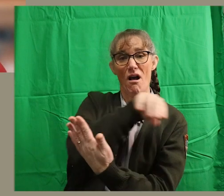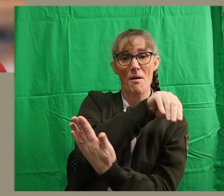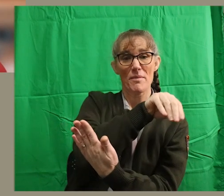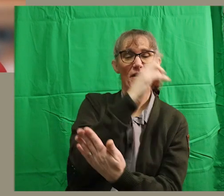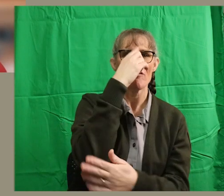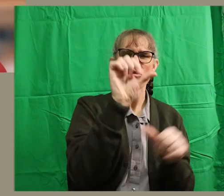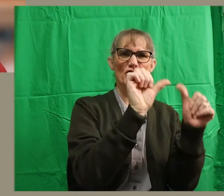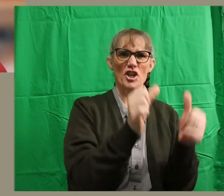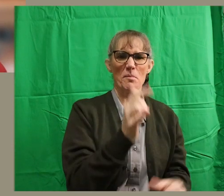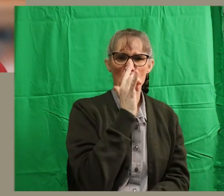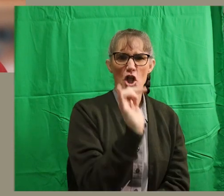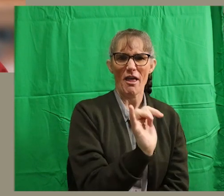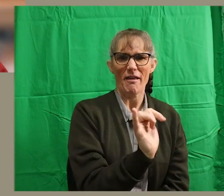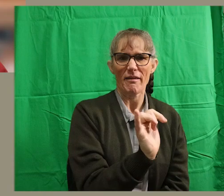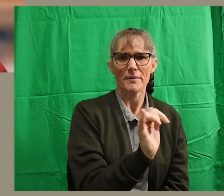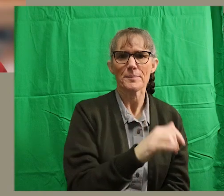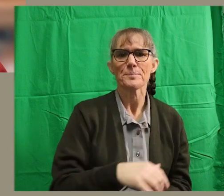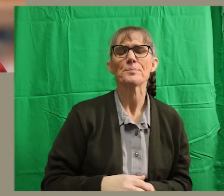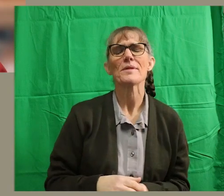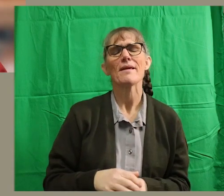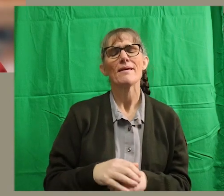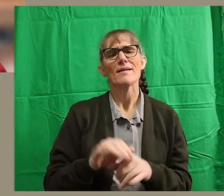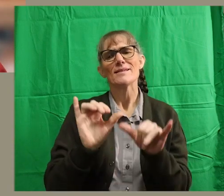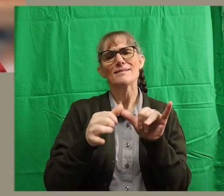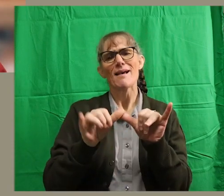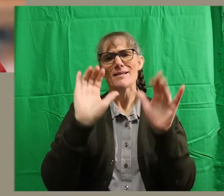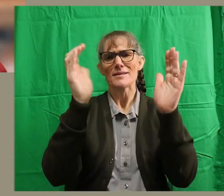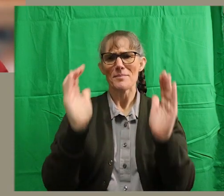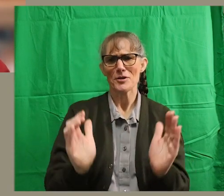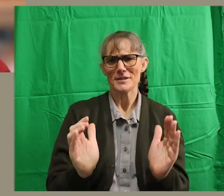previous reconstruction was based on. And then this is just a size comparison that I want you